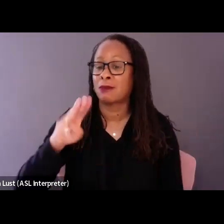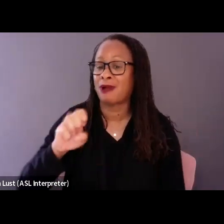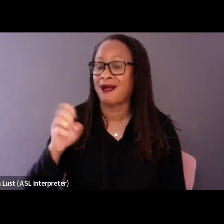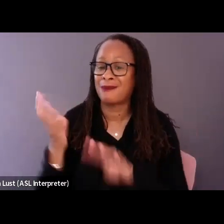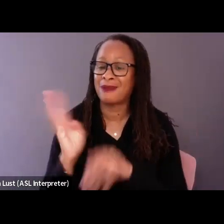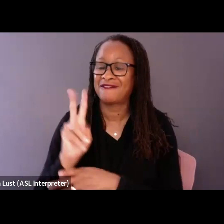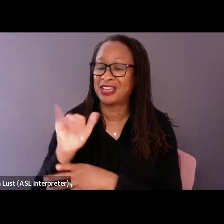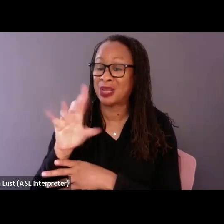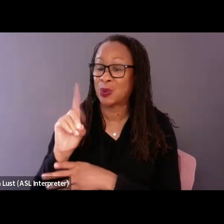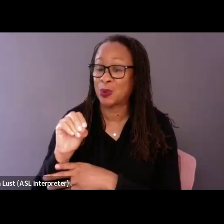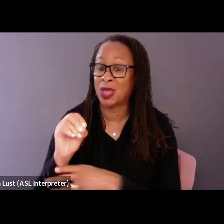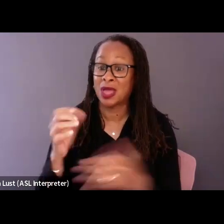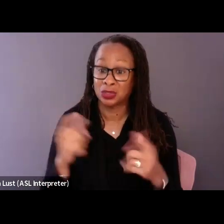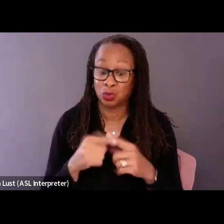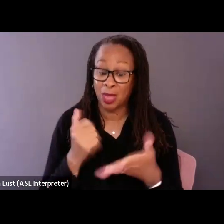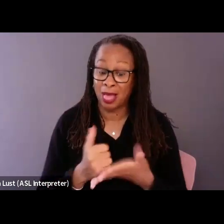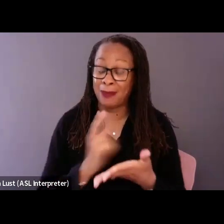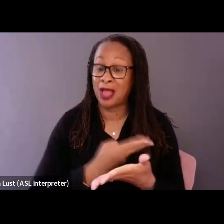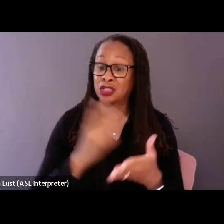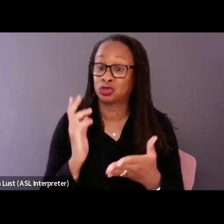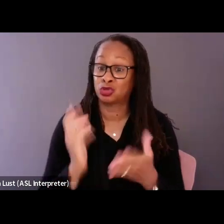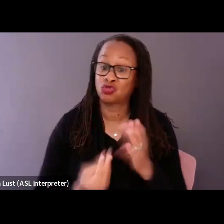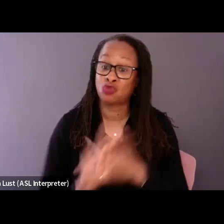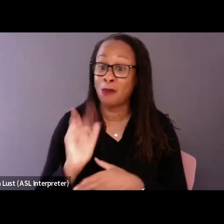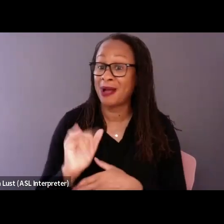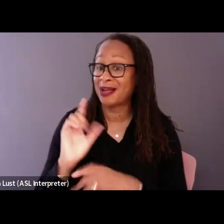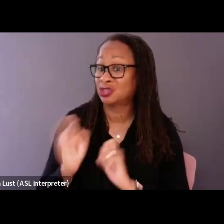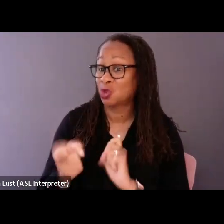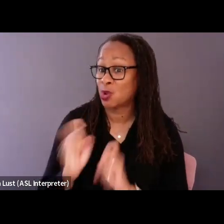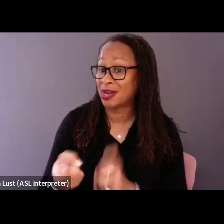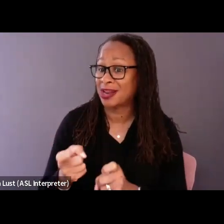To help us grow by donating and or interested in joining